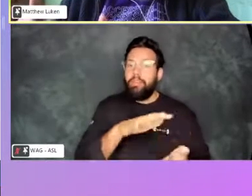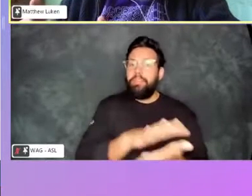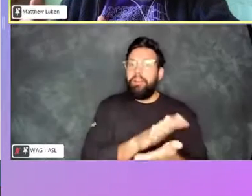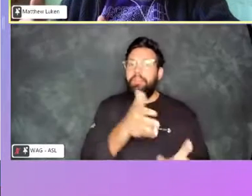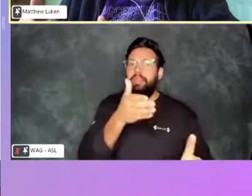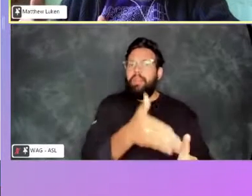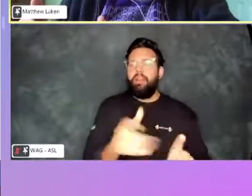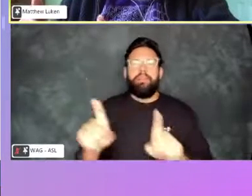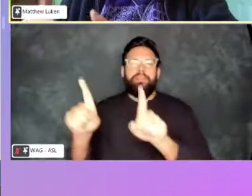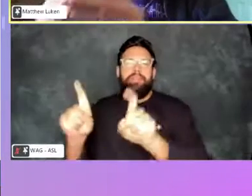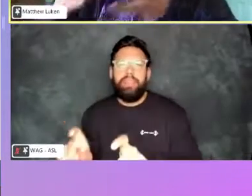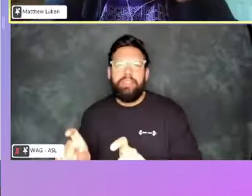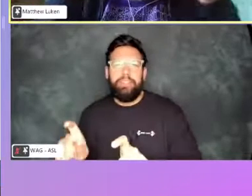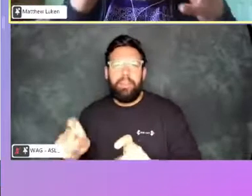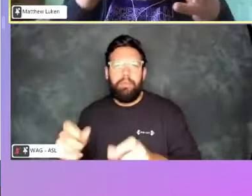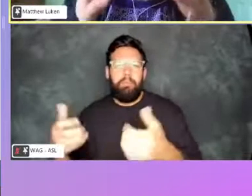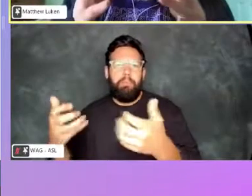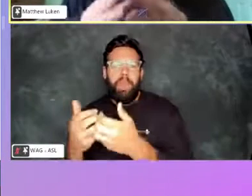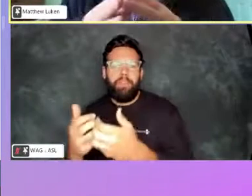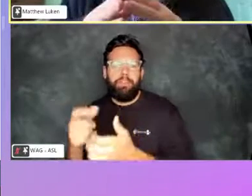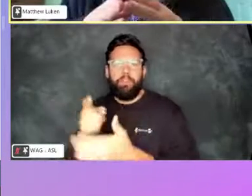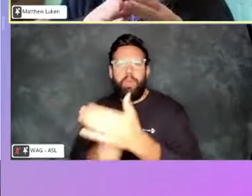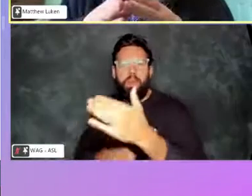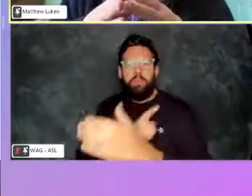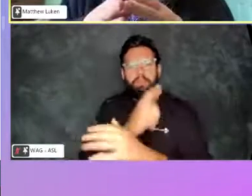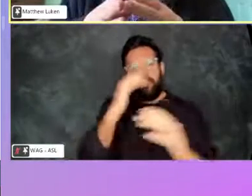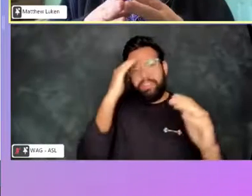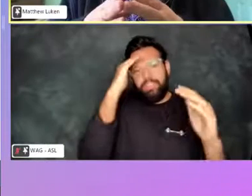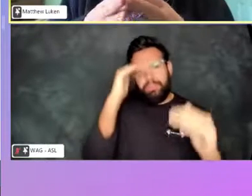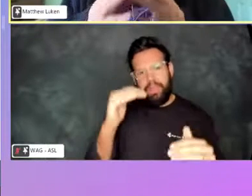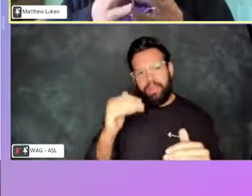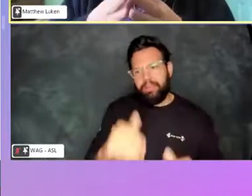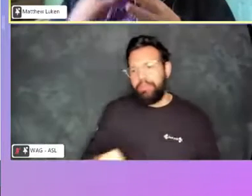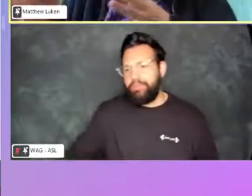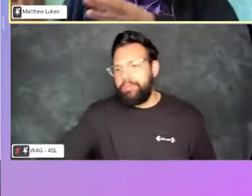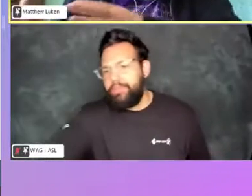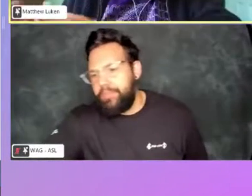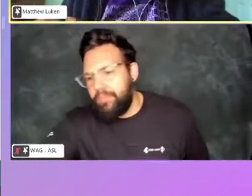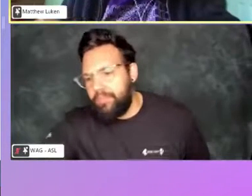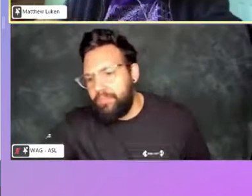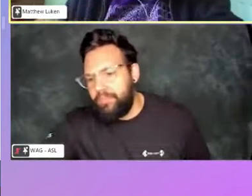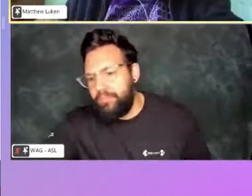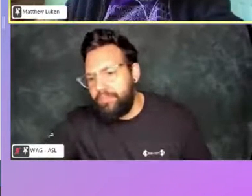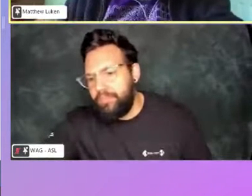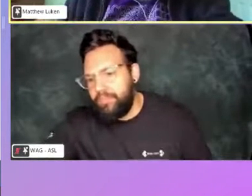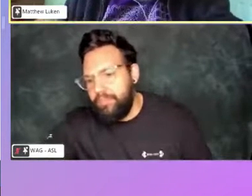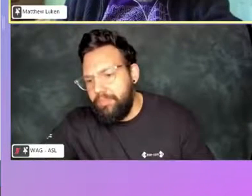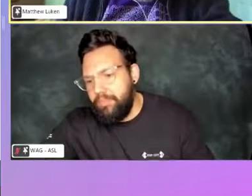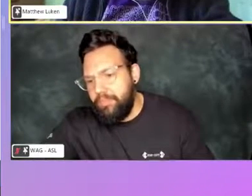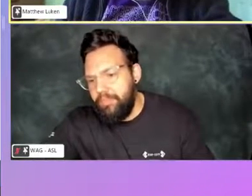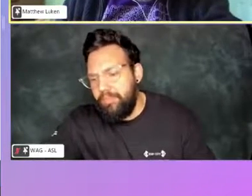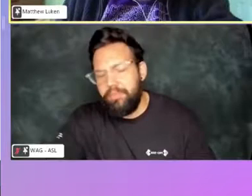so they know what the expected test results are, ensure that you are showing what success criteria would